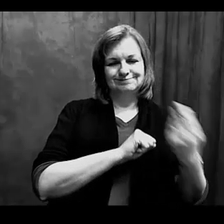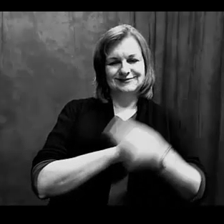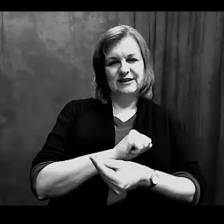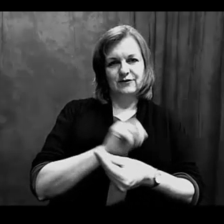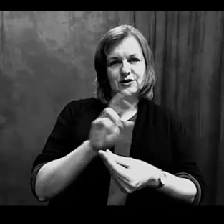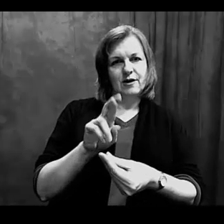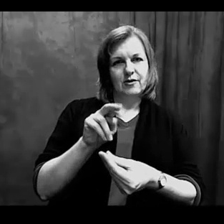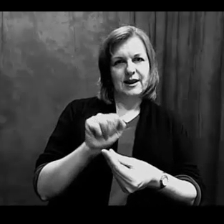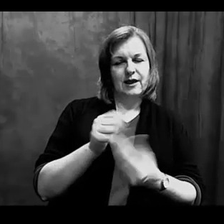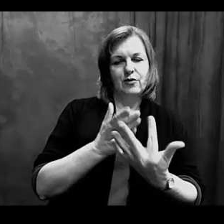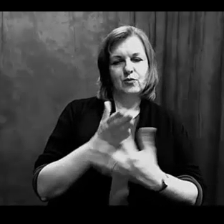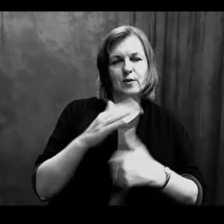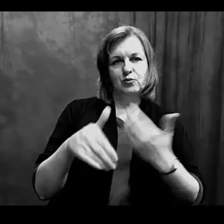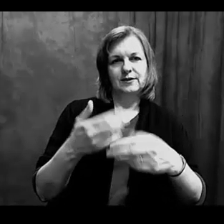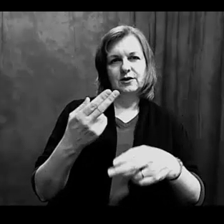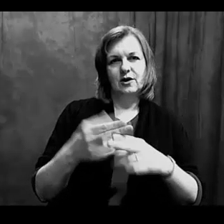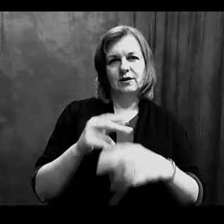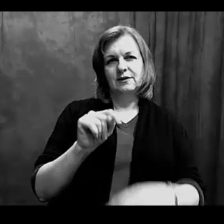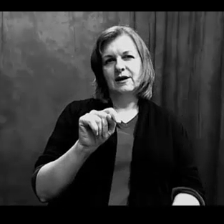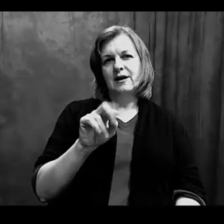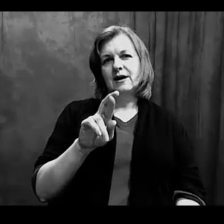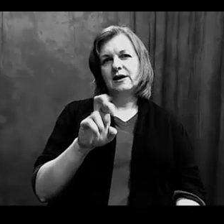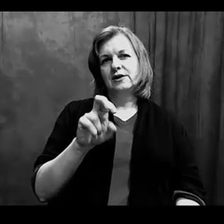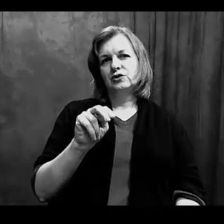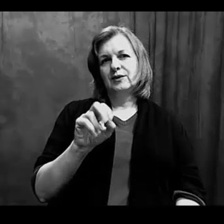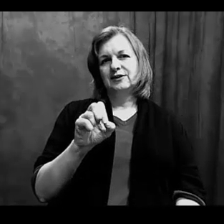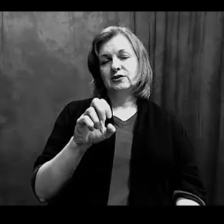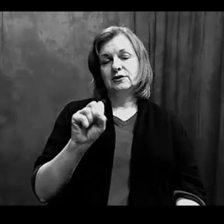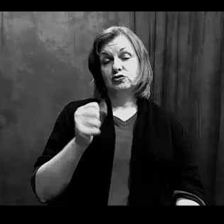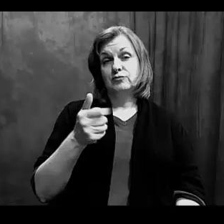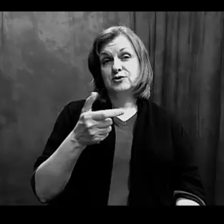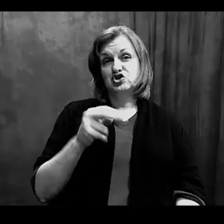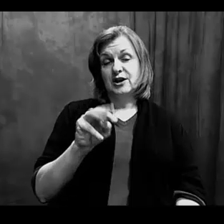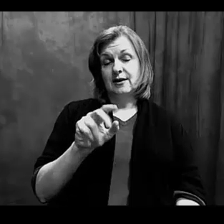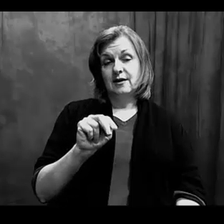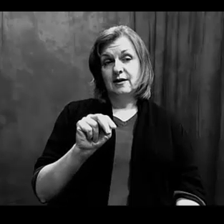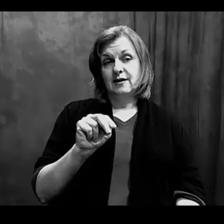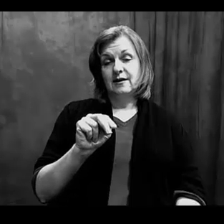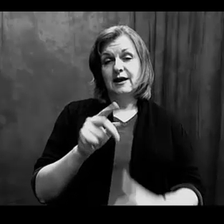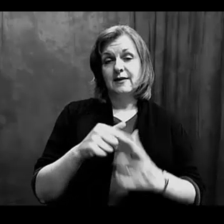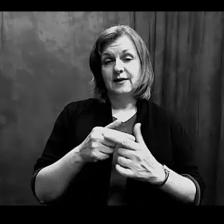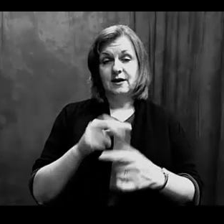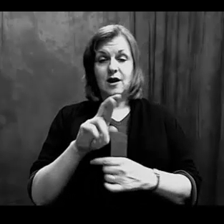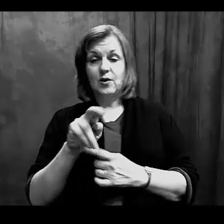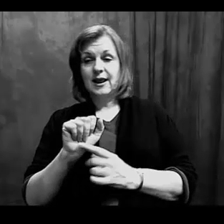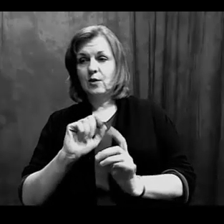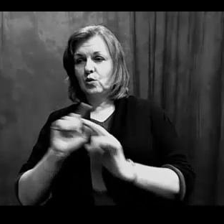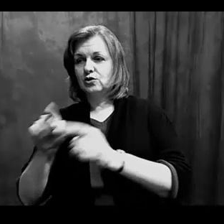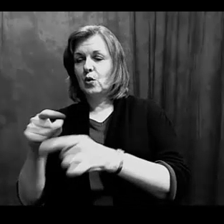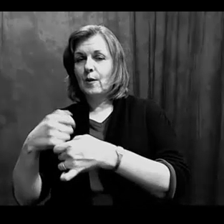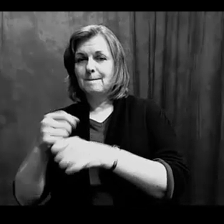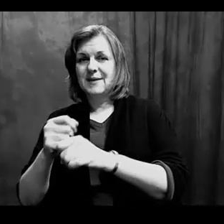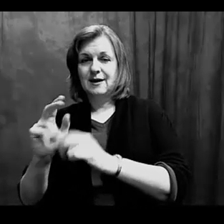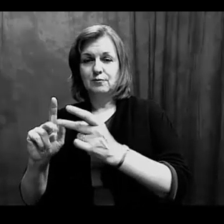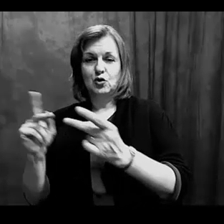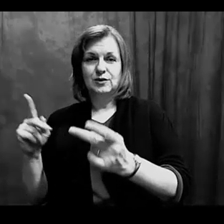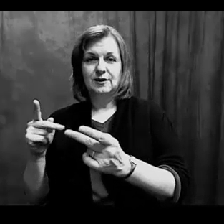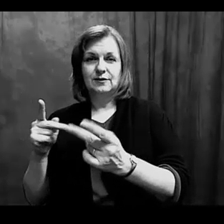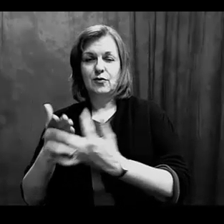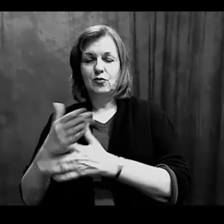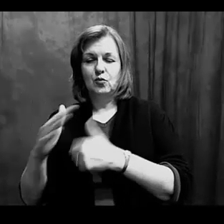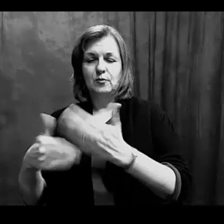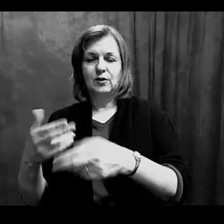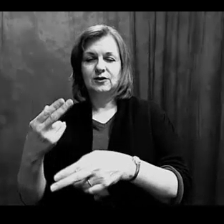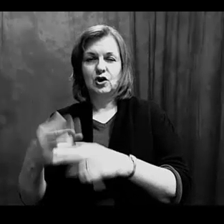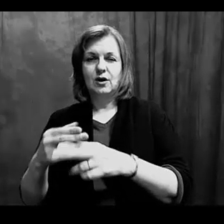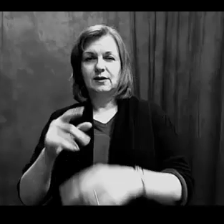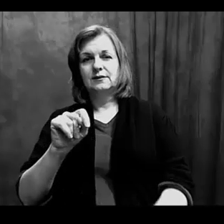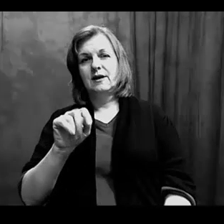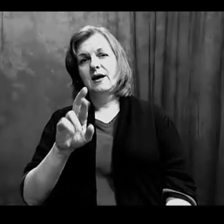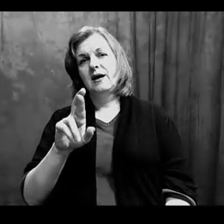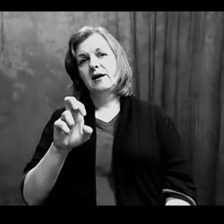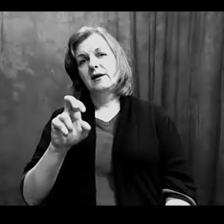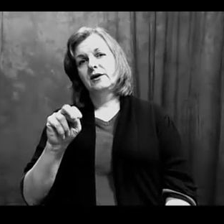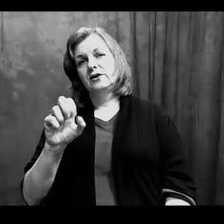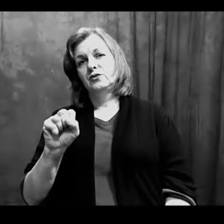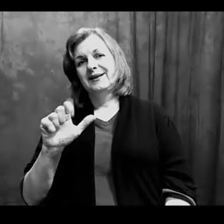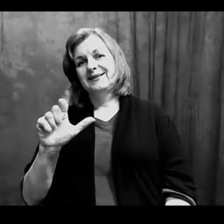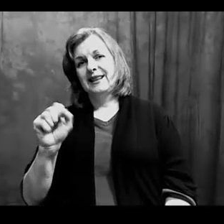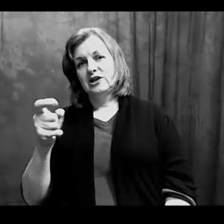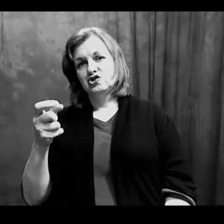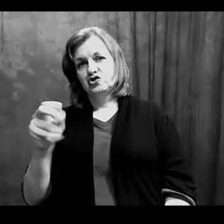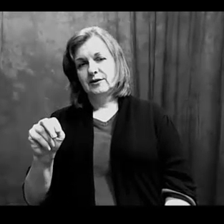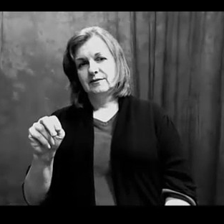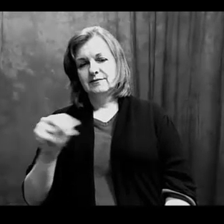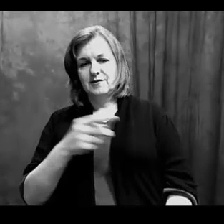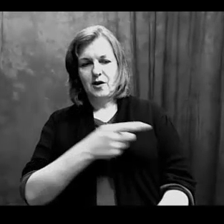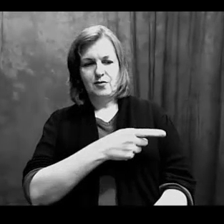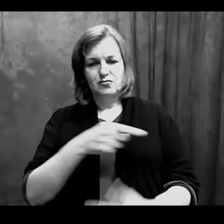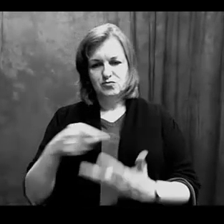particularly looking at the directing of building polynucleotides like we said it has to build itself we're gonna build polypeptides